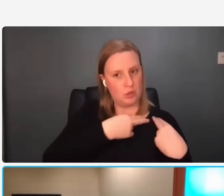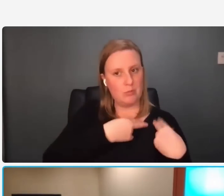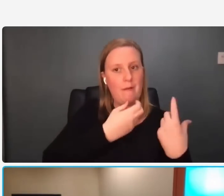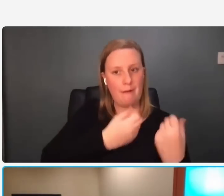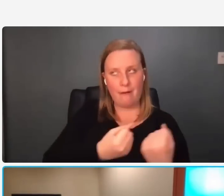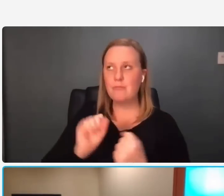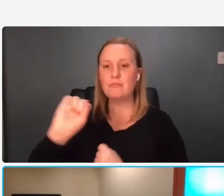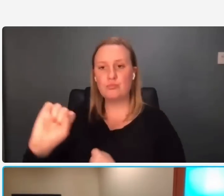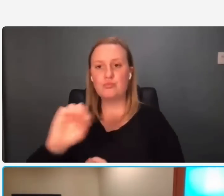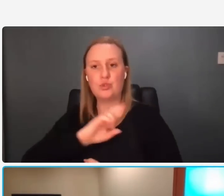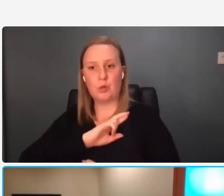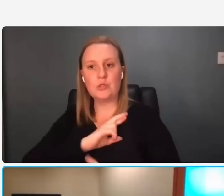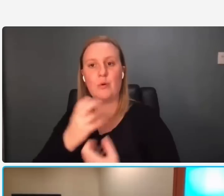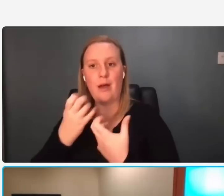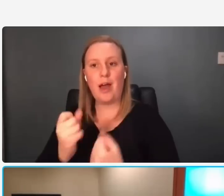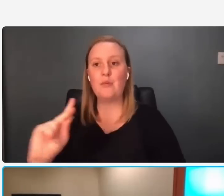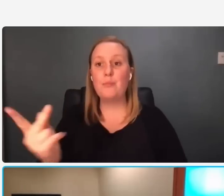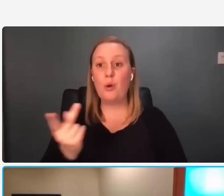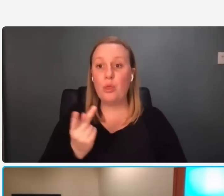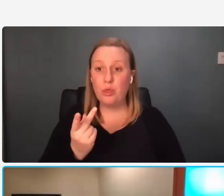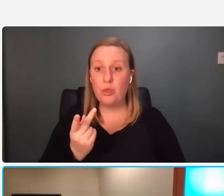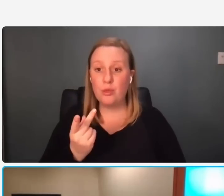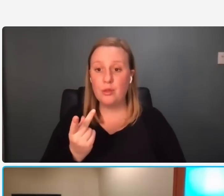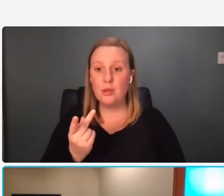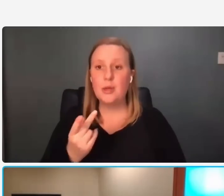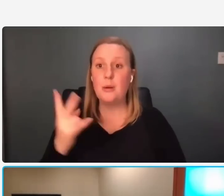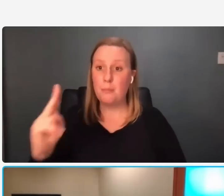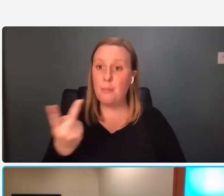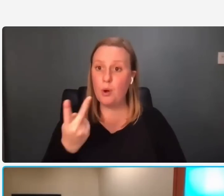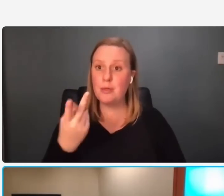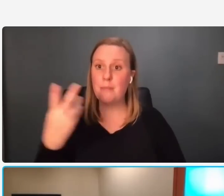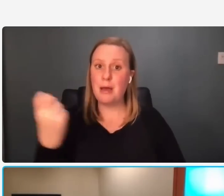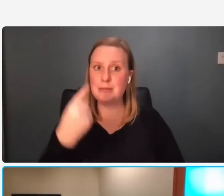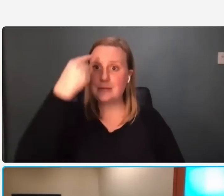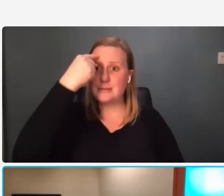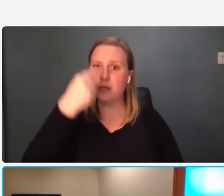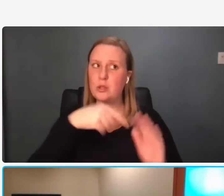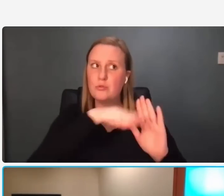responsibility to help take care of regulation. So we really want to have that as an important